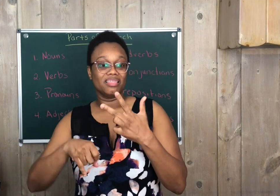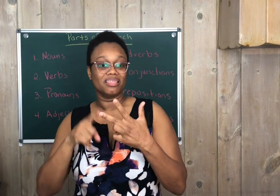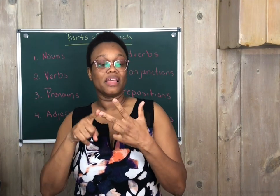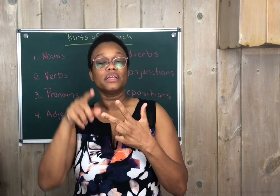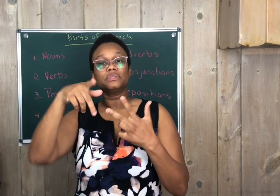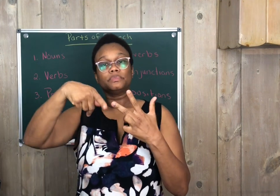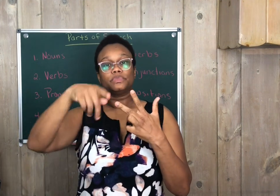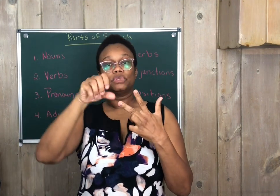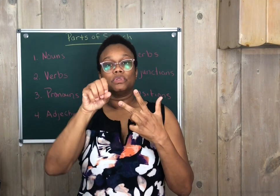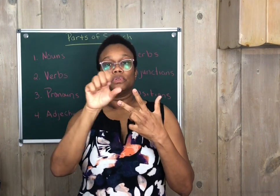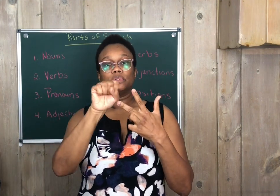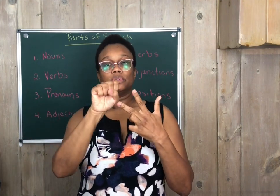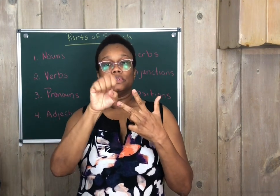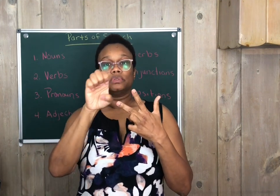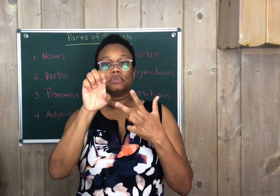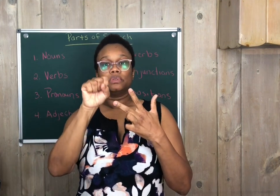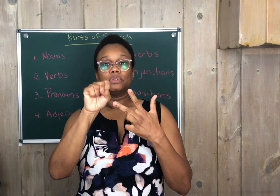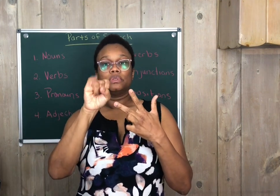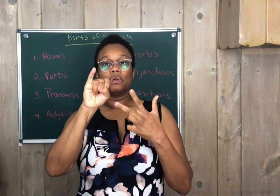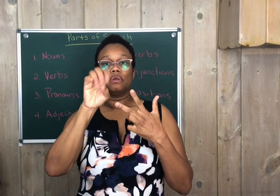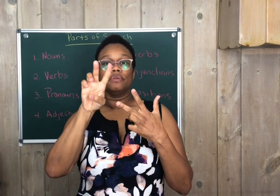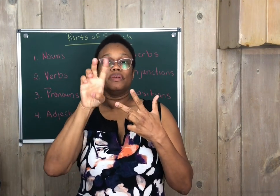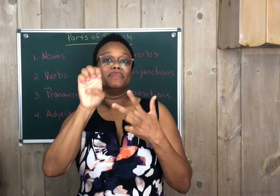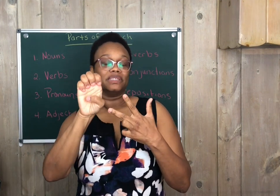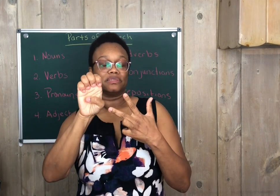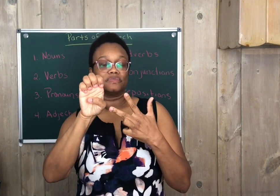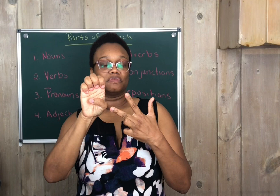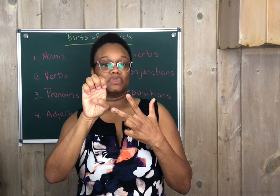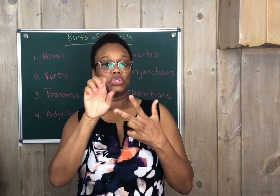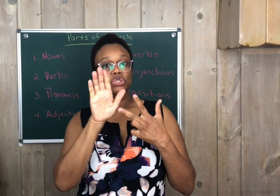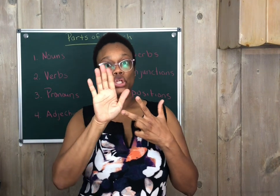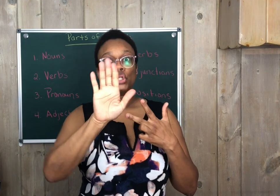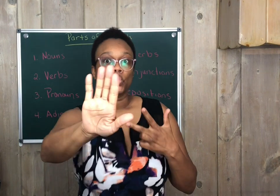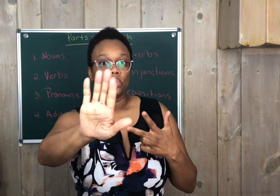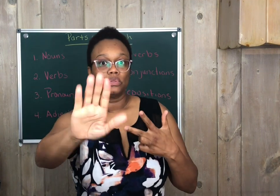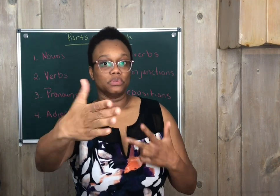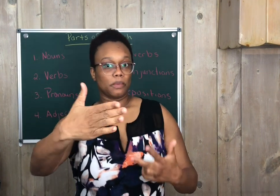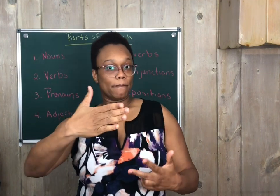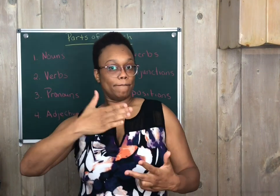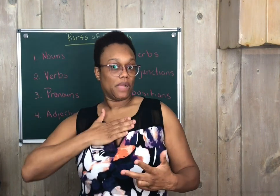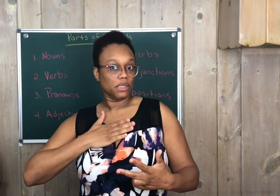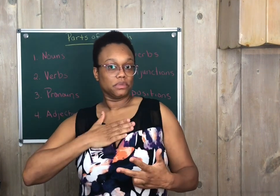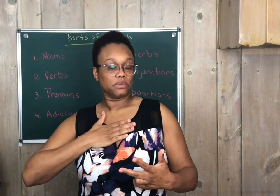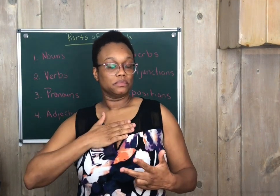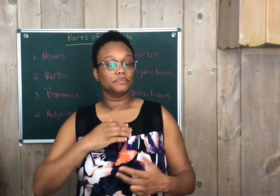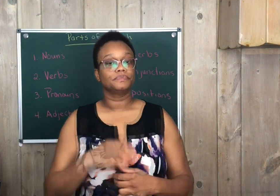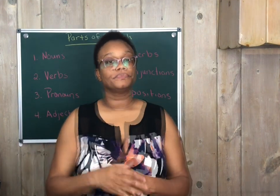The last is called possessive for example your or mine